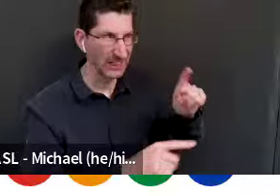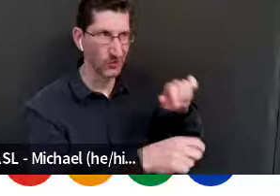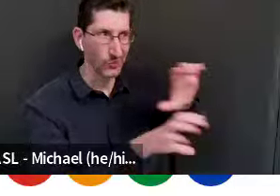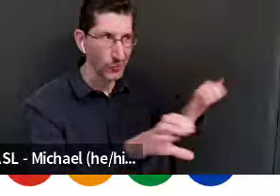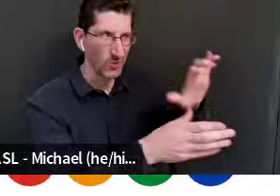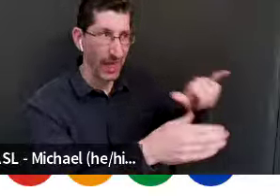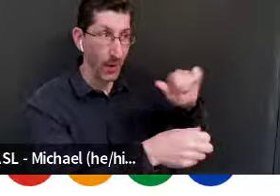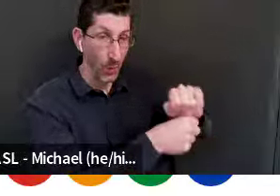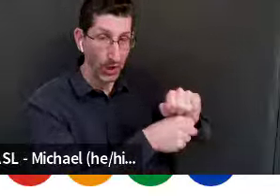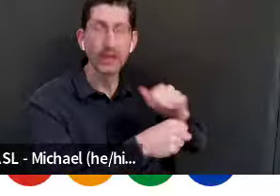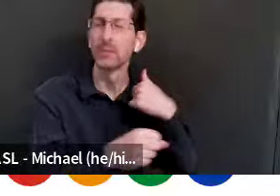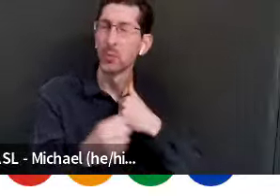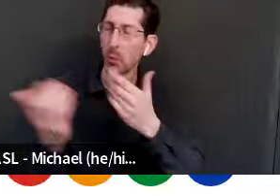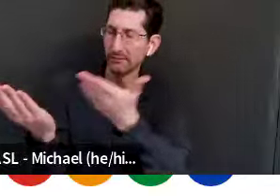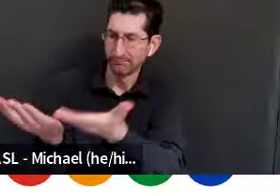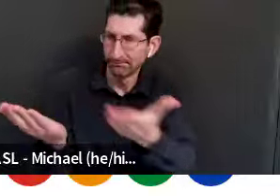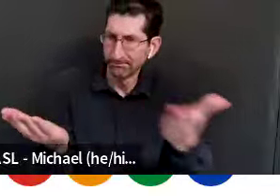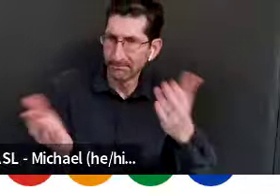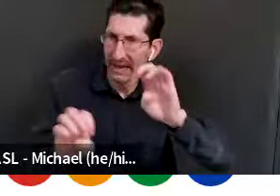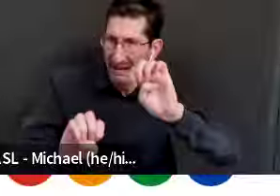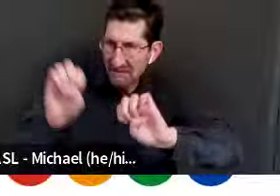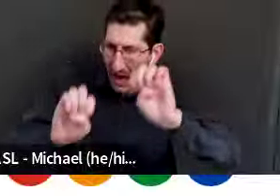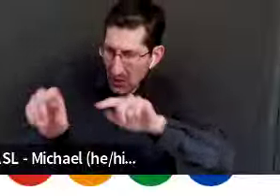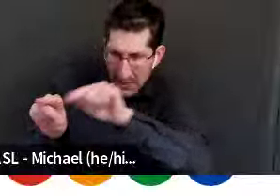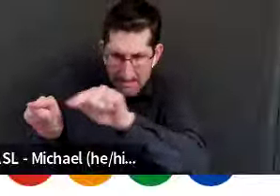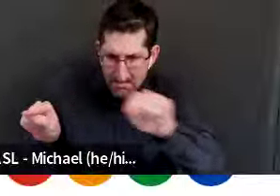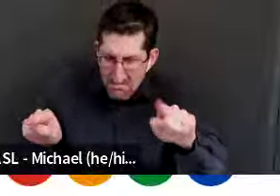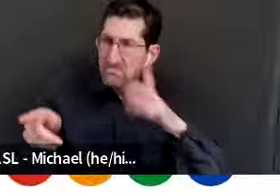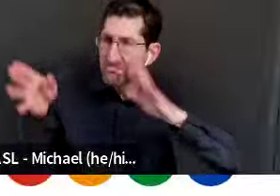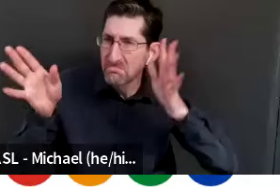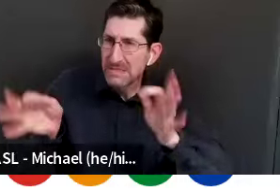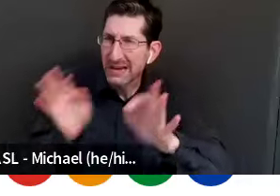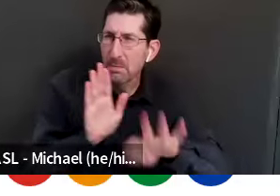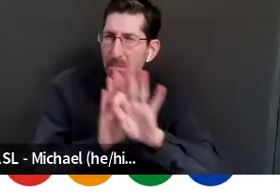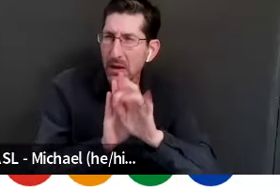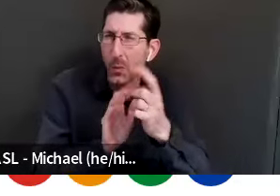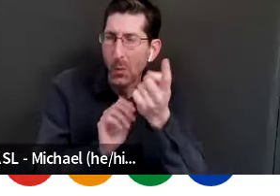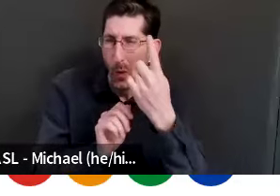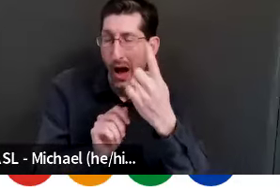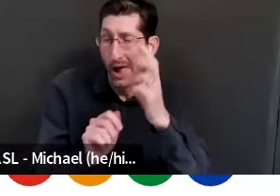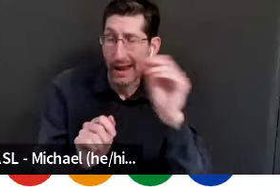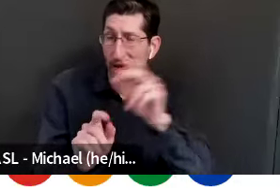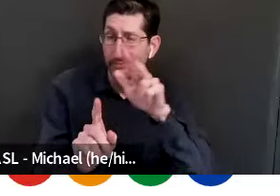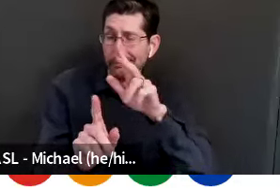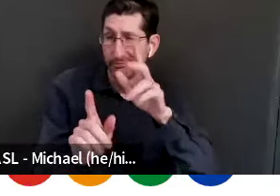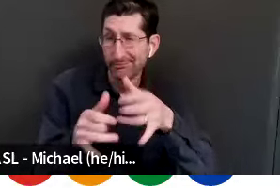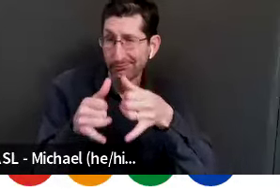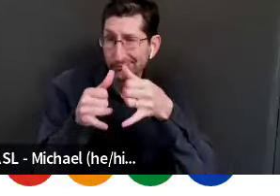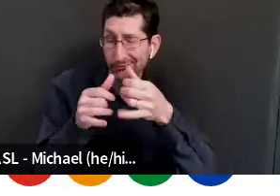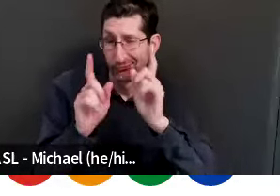CAN MEET THE REQUIREMENTS. AND THEN WE GO THROUGH AN EVALUATION PROCESS, EVENTUALLY GET